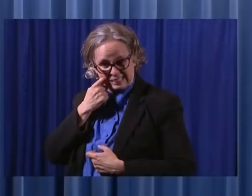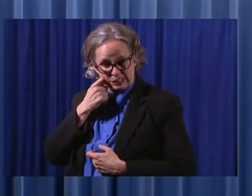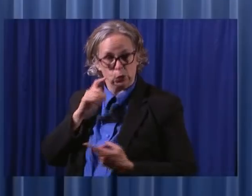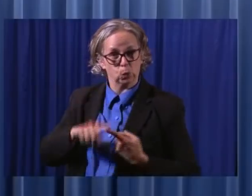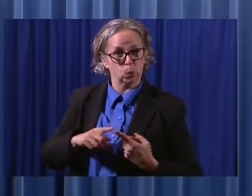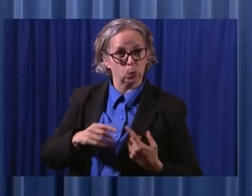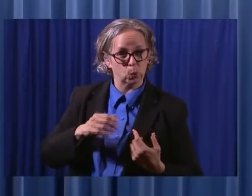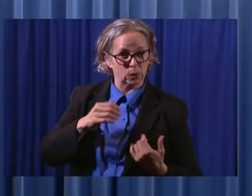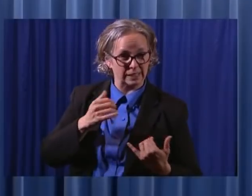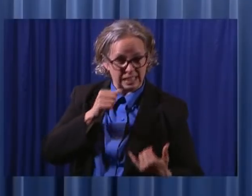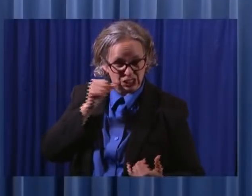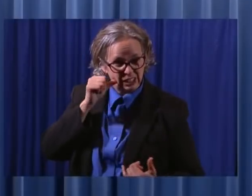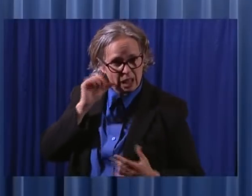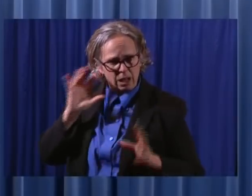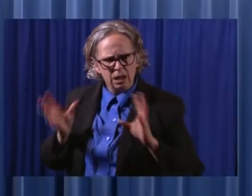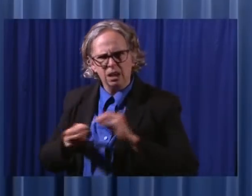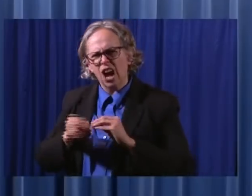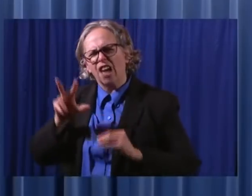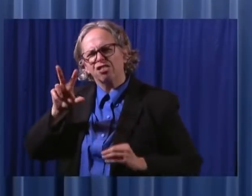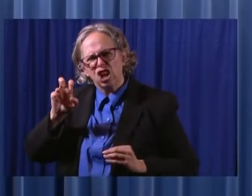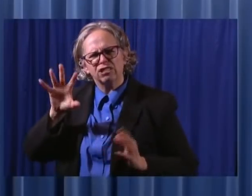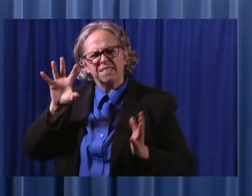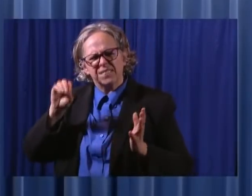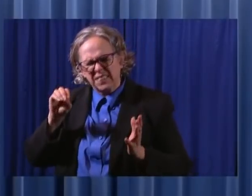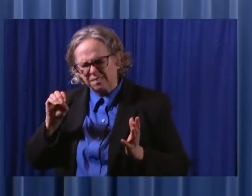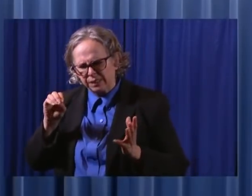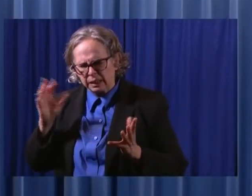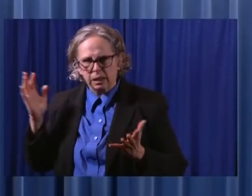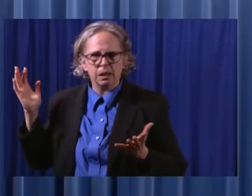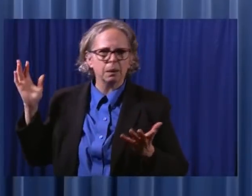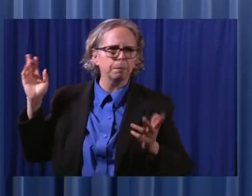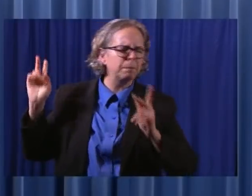CASES PER CONTACT BETWEEN MONDAY'S PRESS CONFERENCE AND